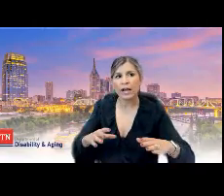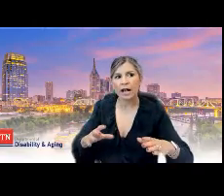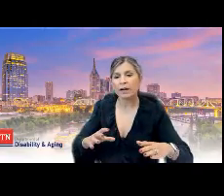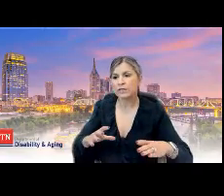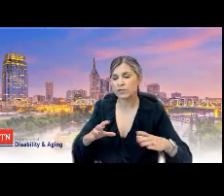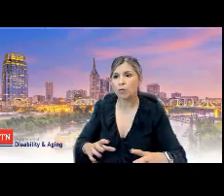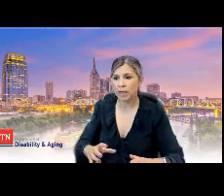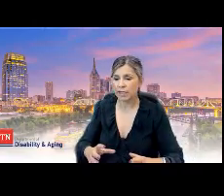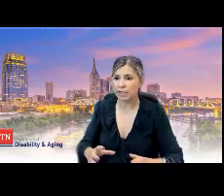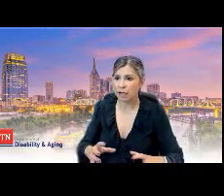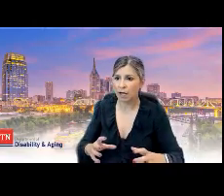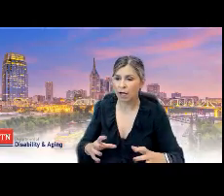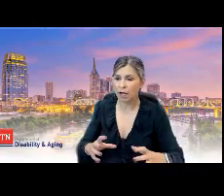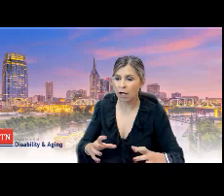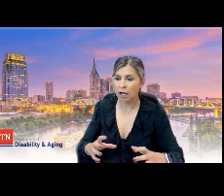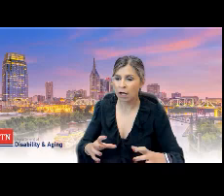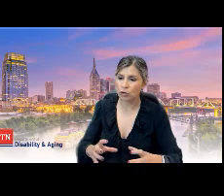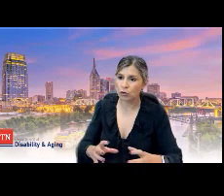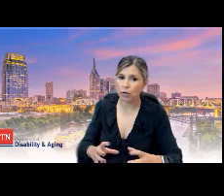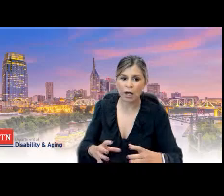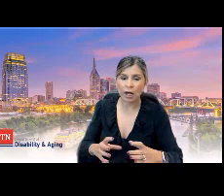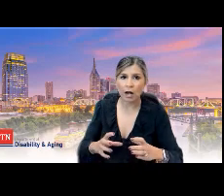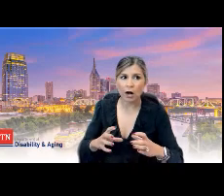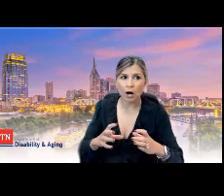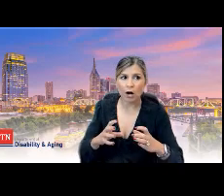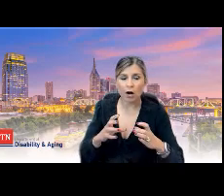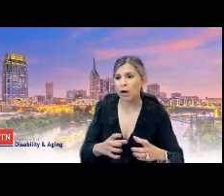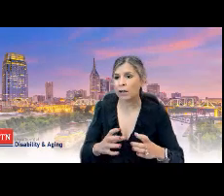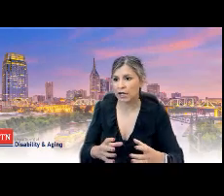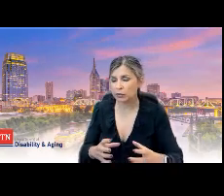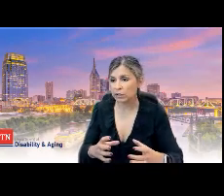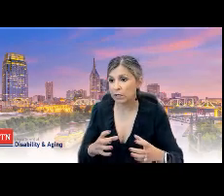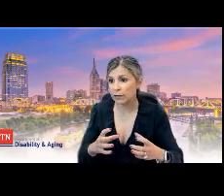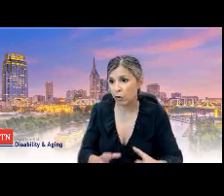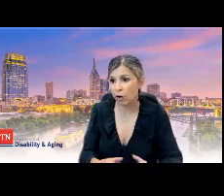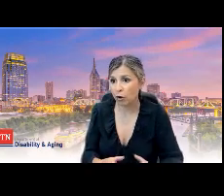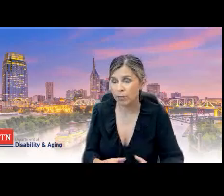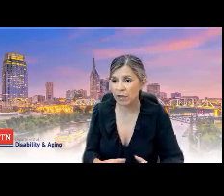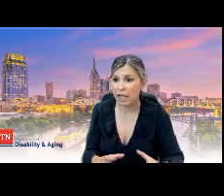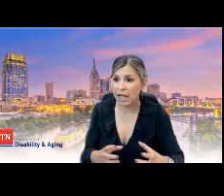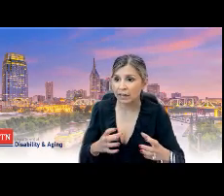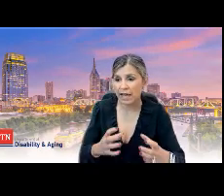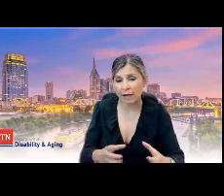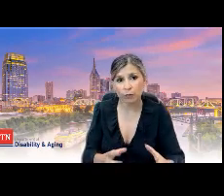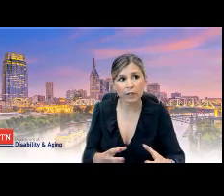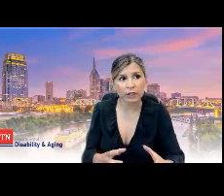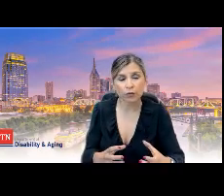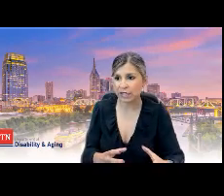We have so many folks who are unable to leave their homes and that really creates